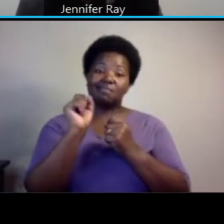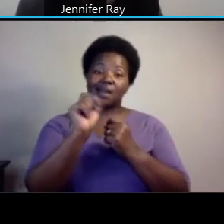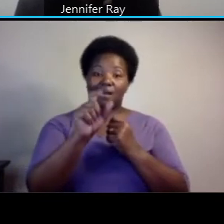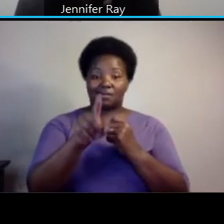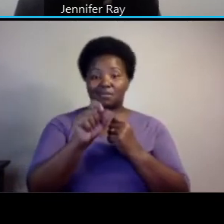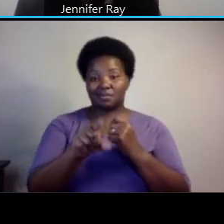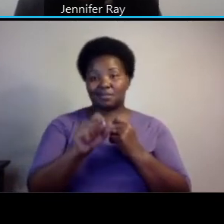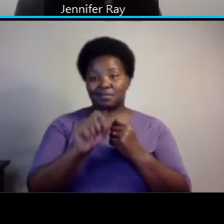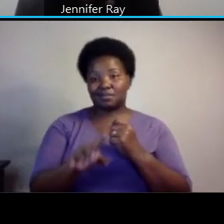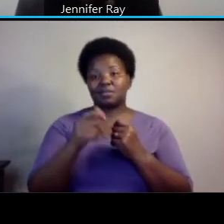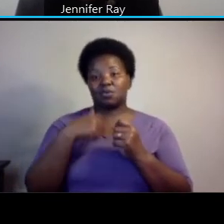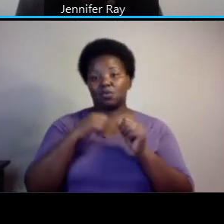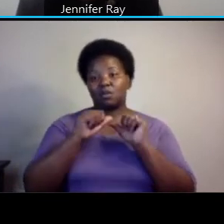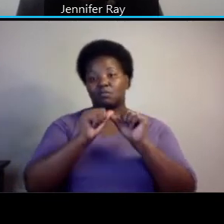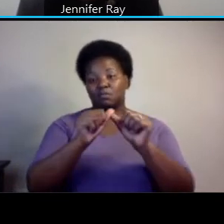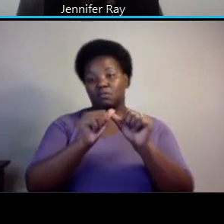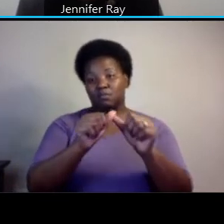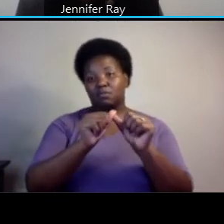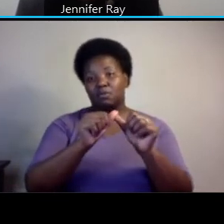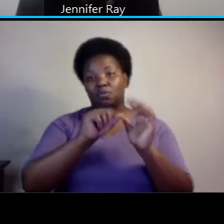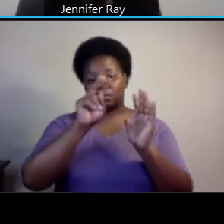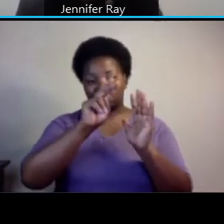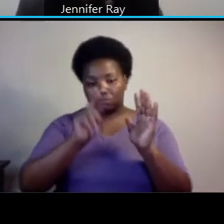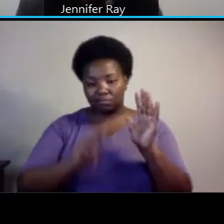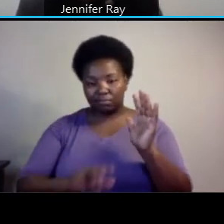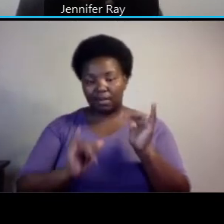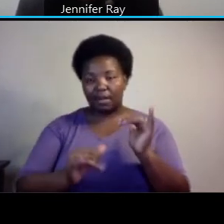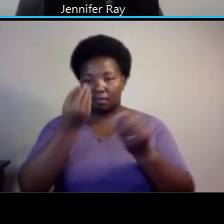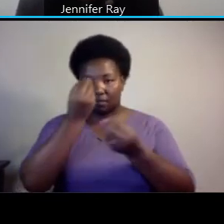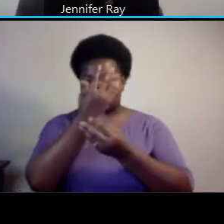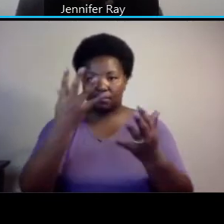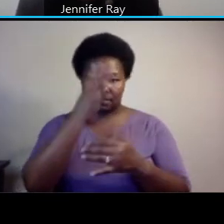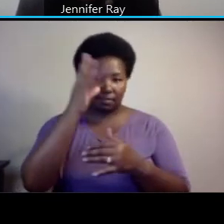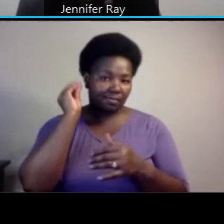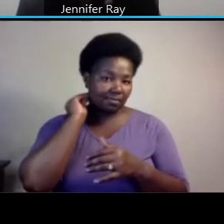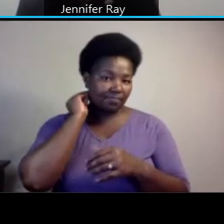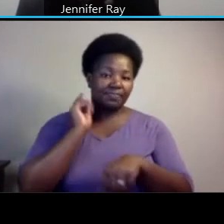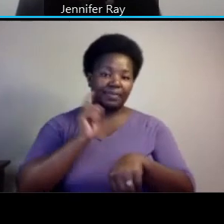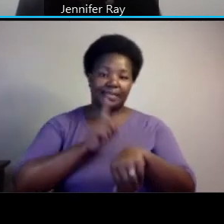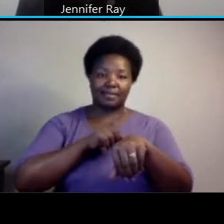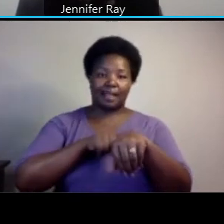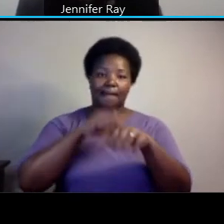will be continuing to go through these but just doing that quick time check for everyone as well